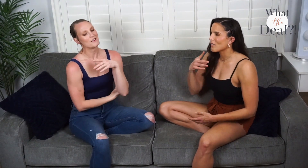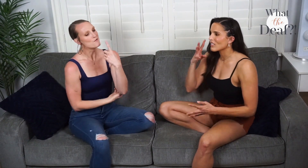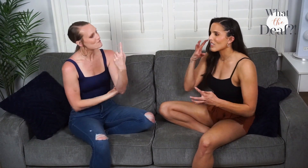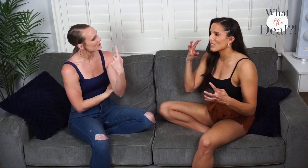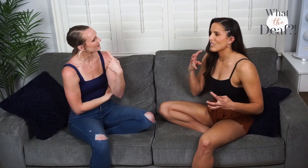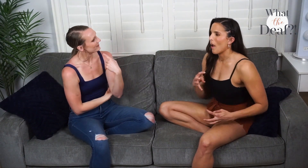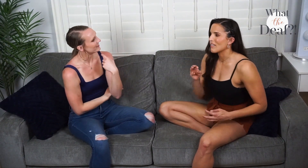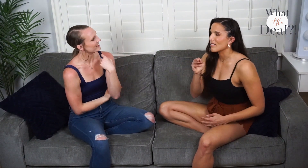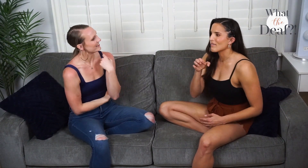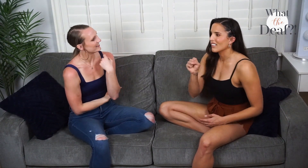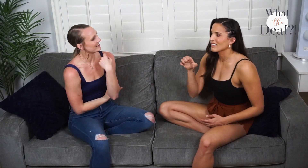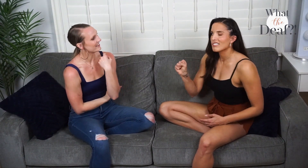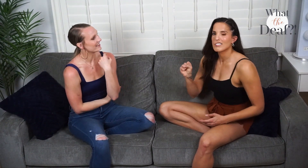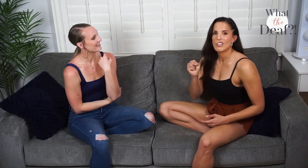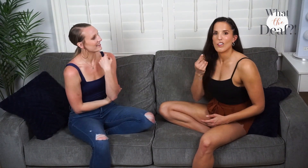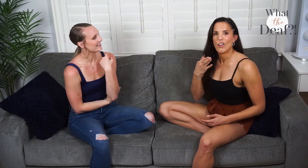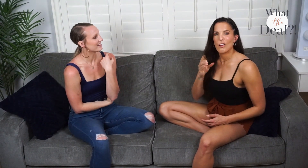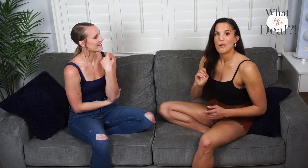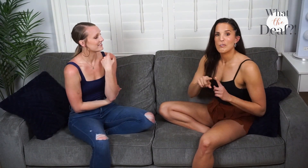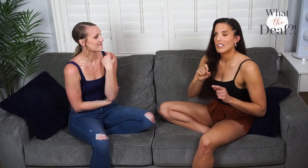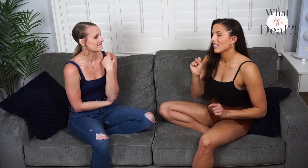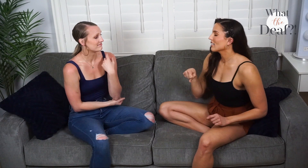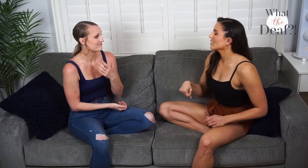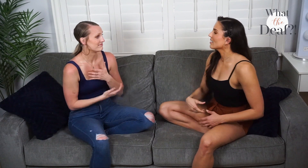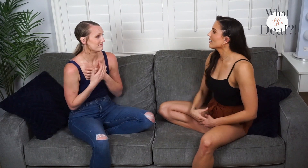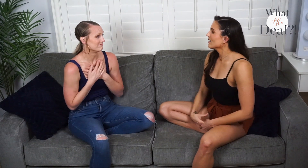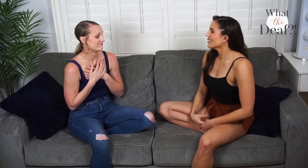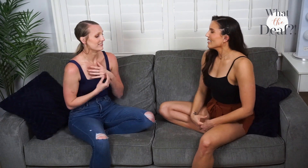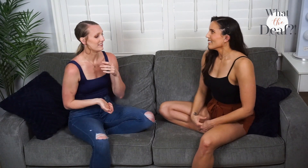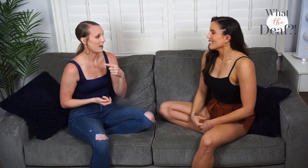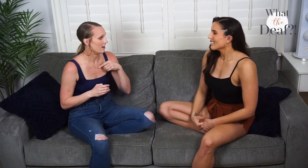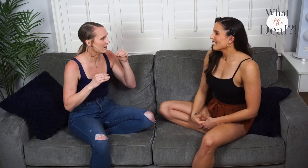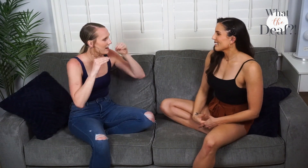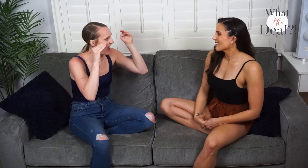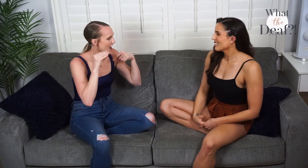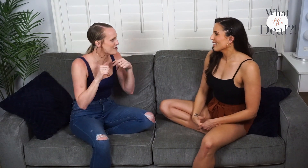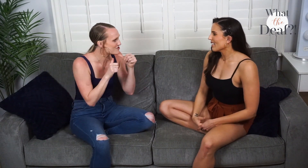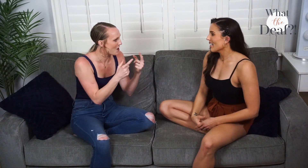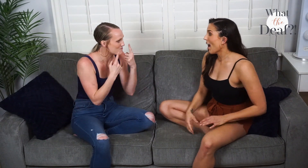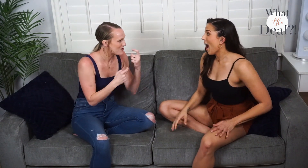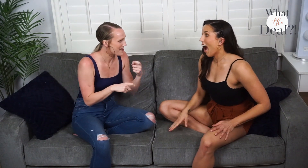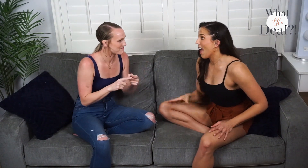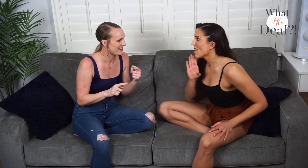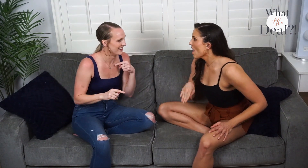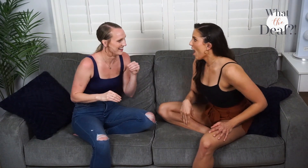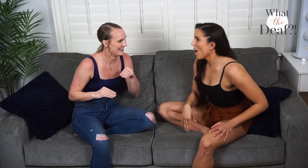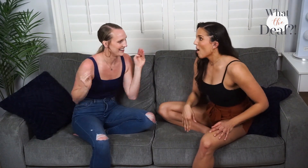I was a sobbing mess though, but yes. I teared up and I don't cry.